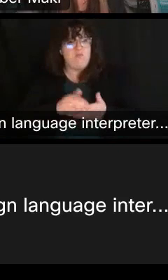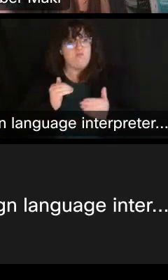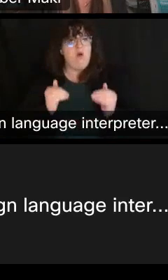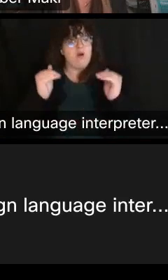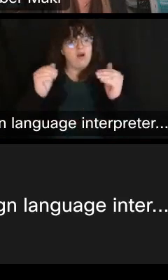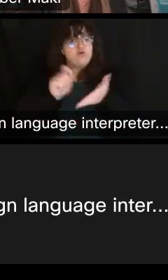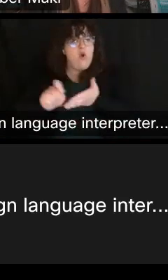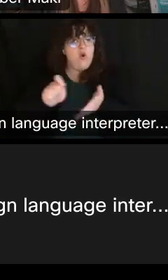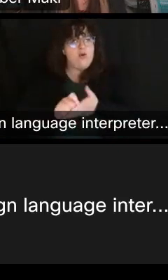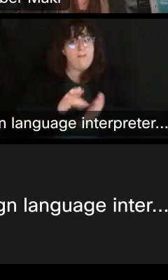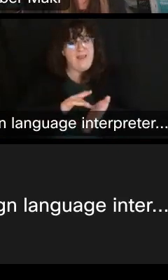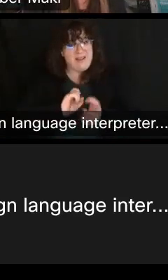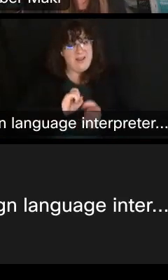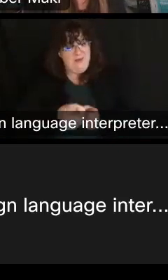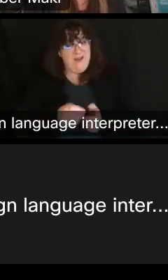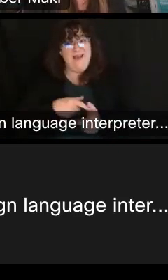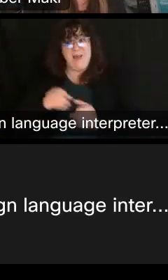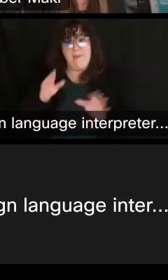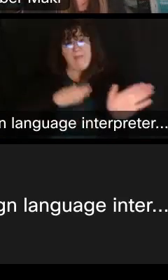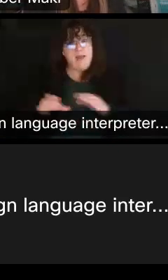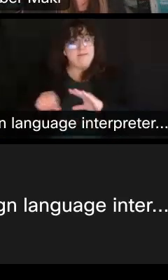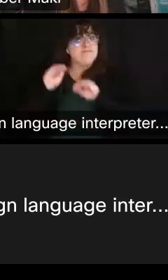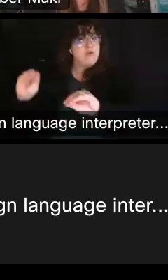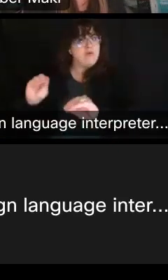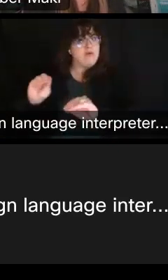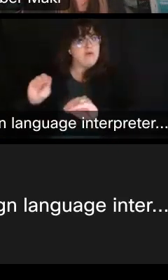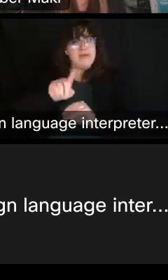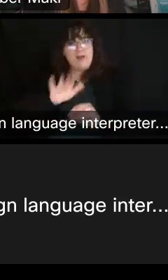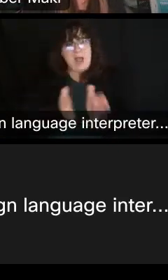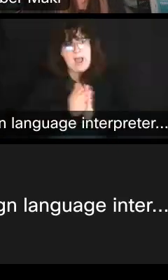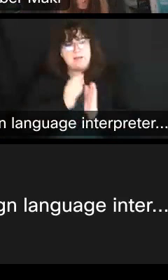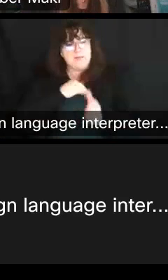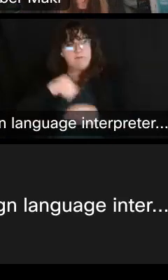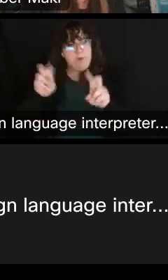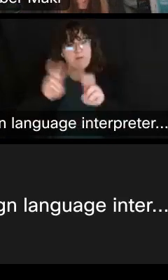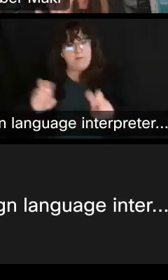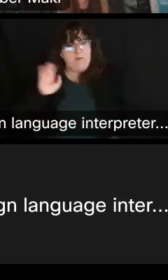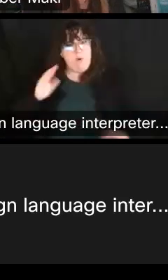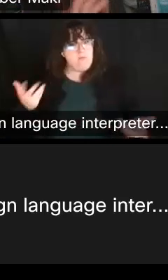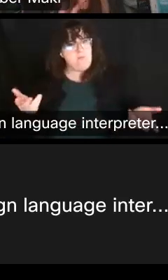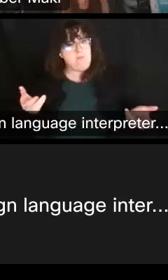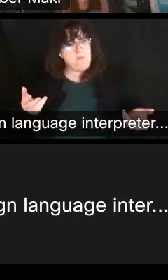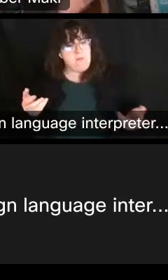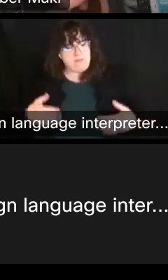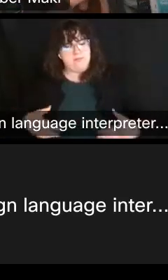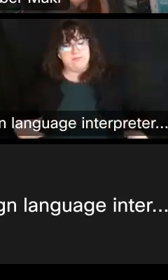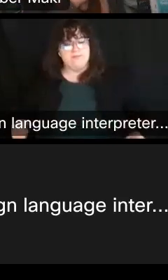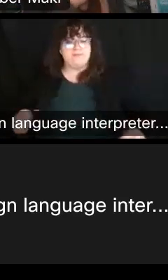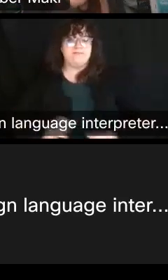implement the plans, but I was never asked to do any sort of assessment. So, that bit of experience